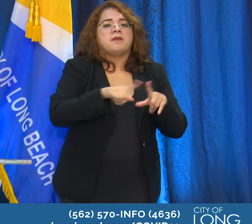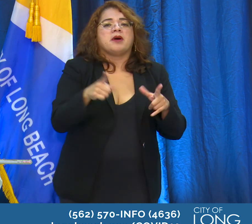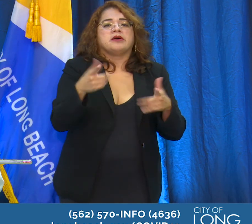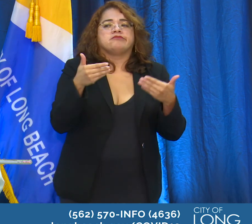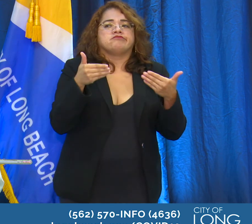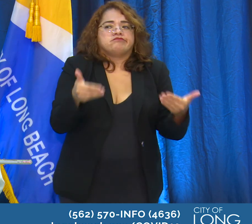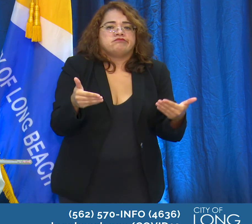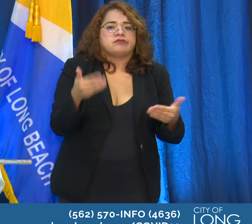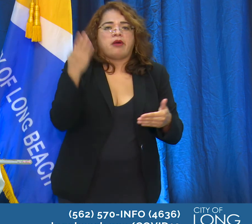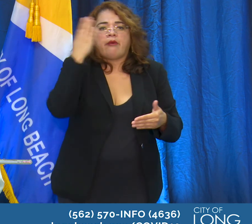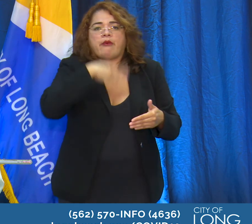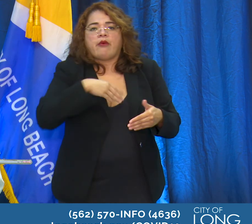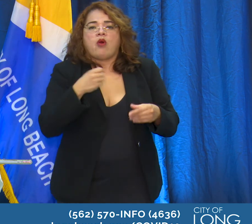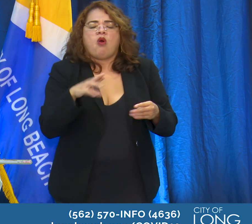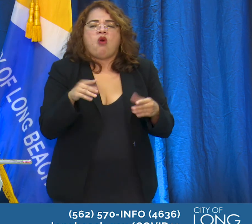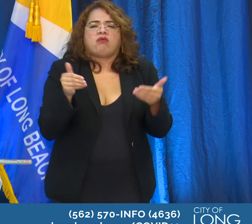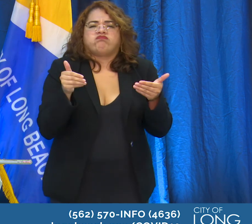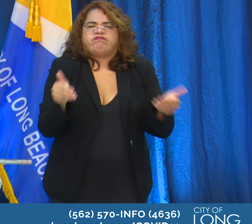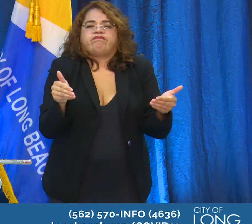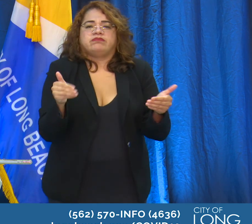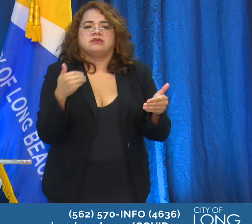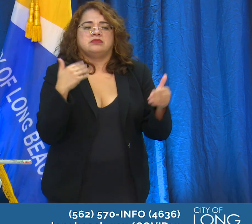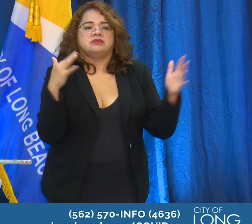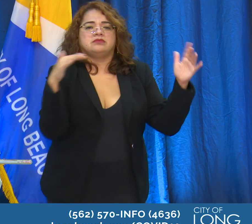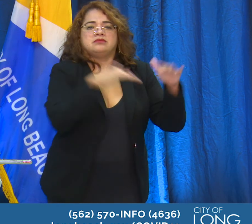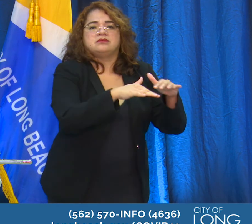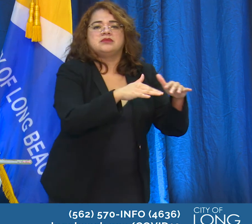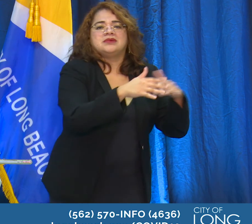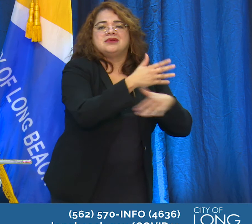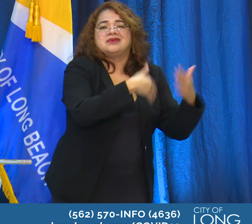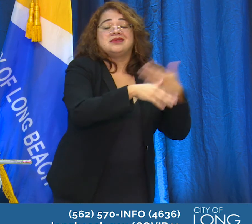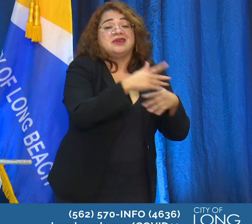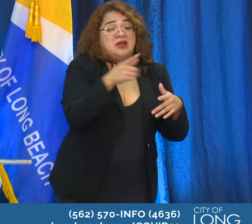So we want to make sure that we're here to be able to stop the spread of disease.